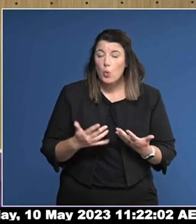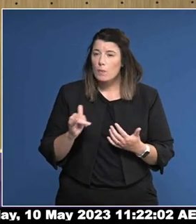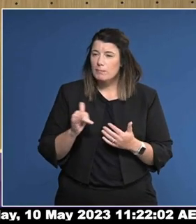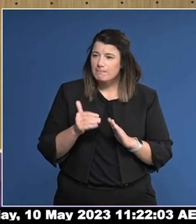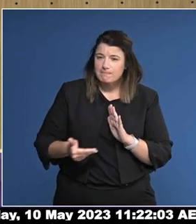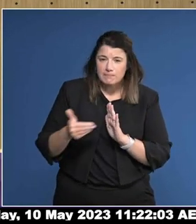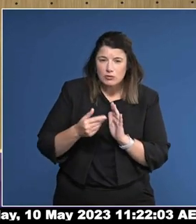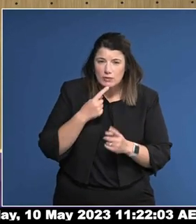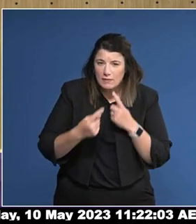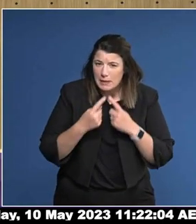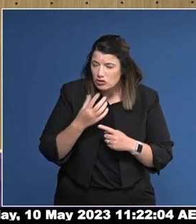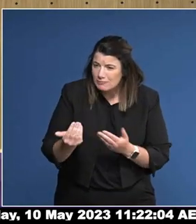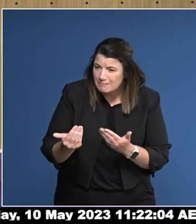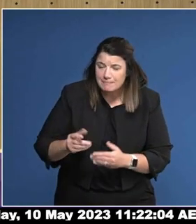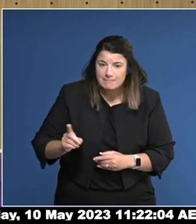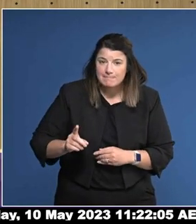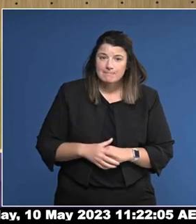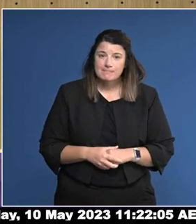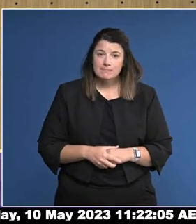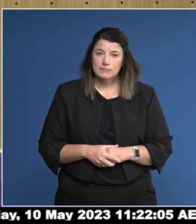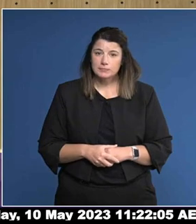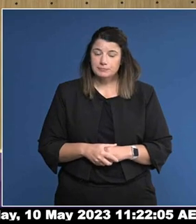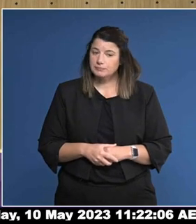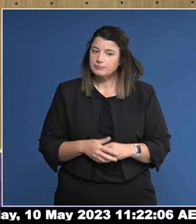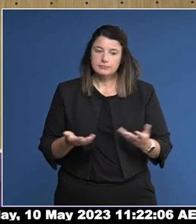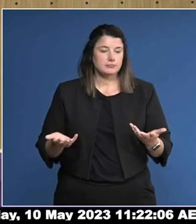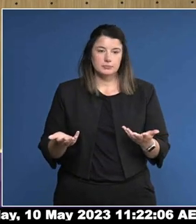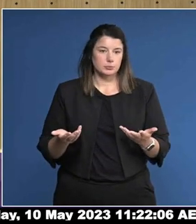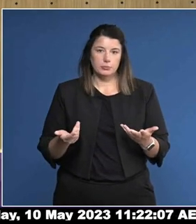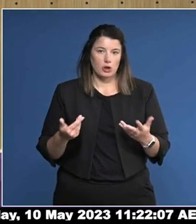that? MS STEVENSON: Not that I have in the records in front of me.